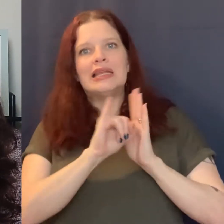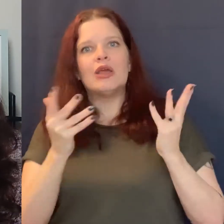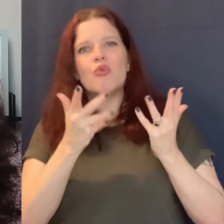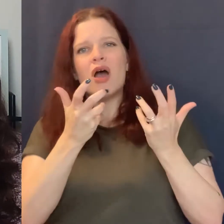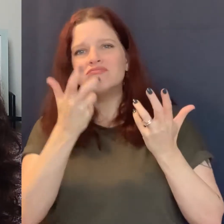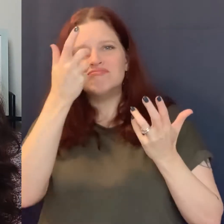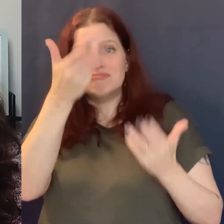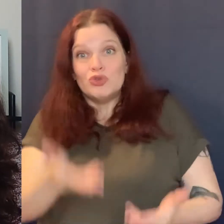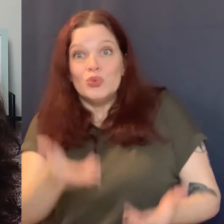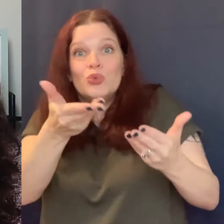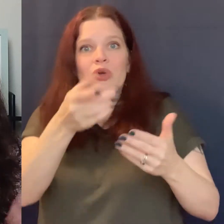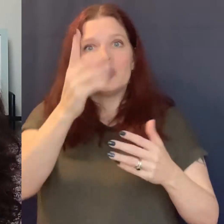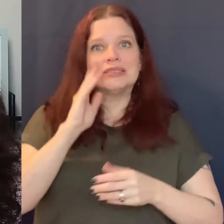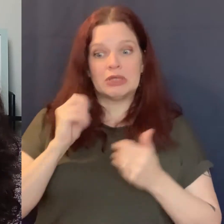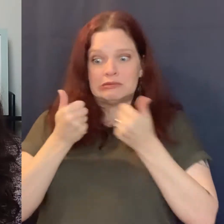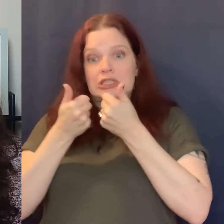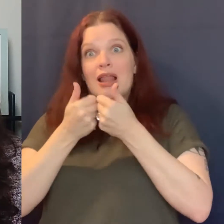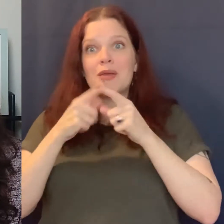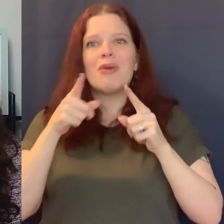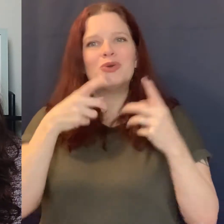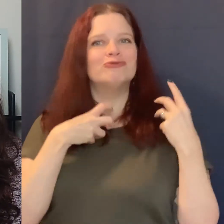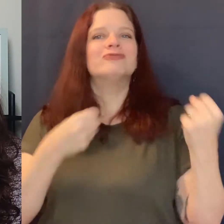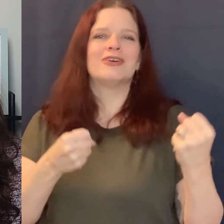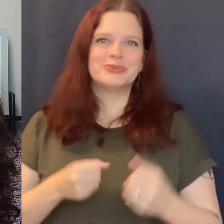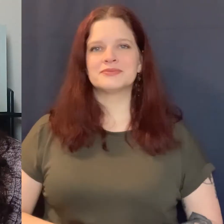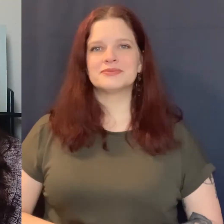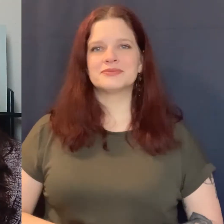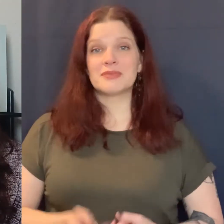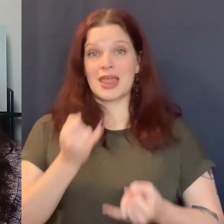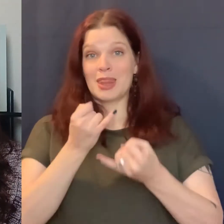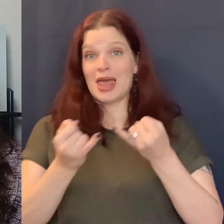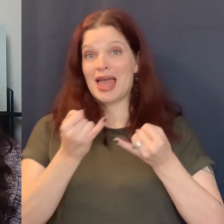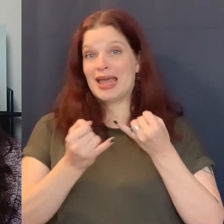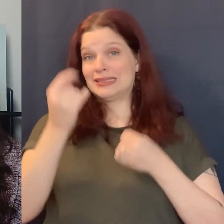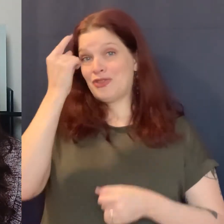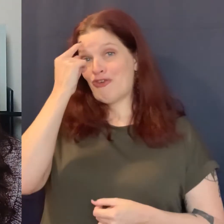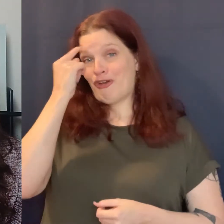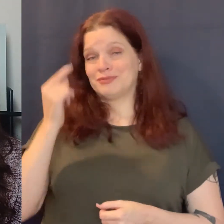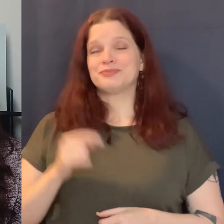you have going for you in the face of adversities. One final note about positive psychology.